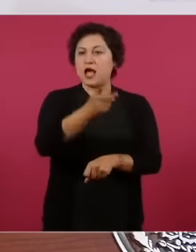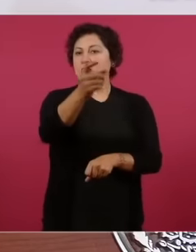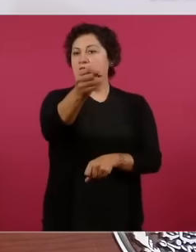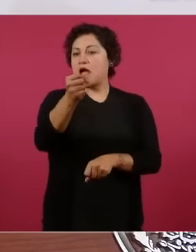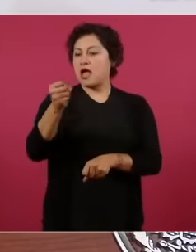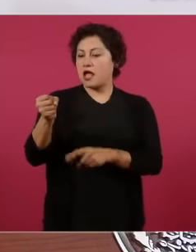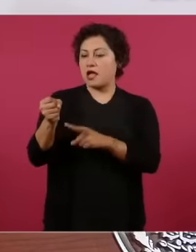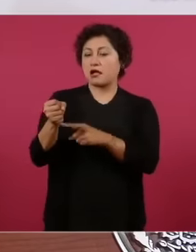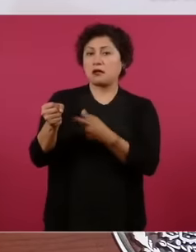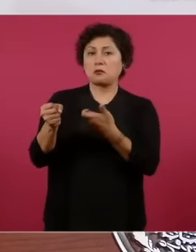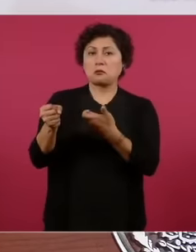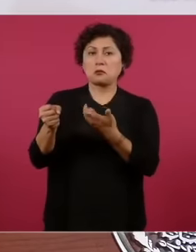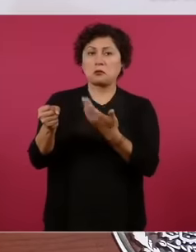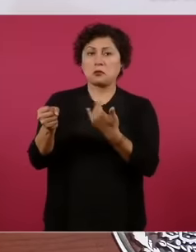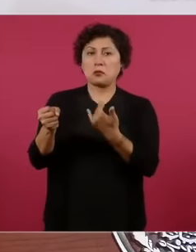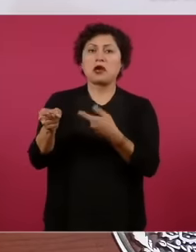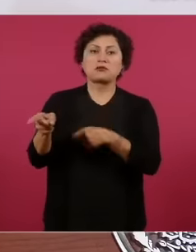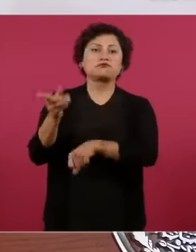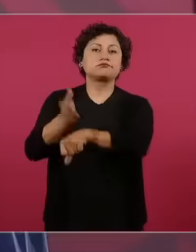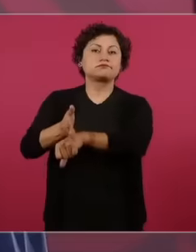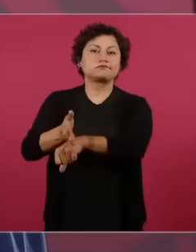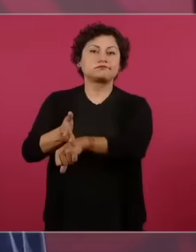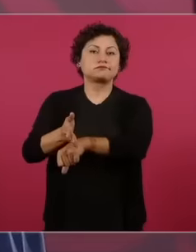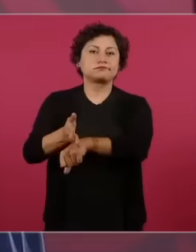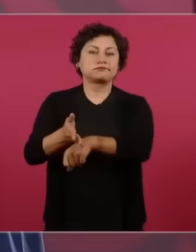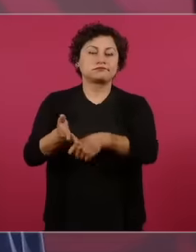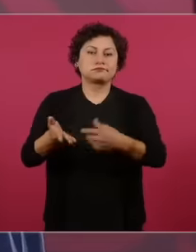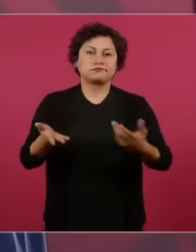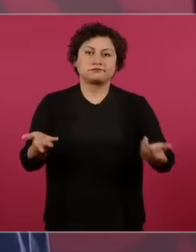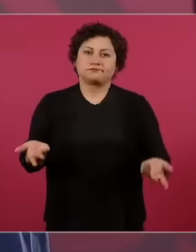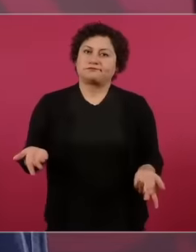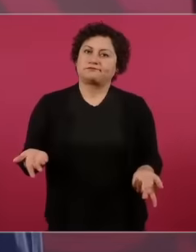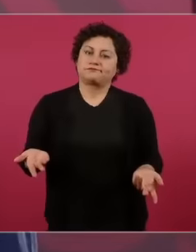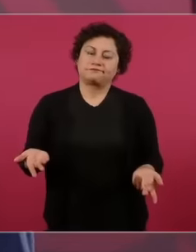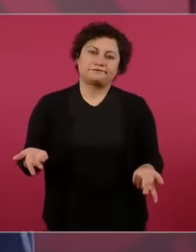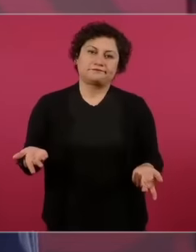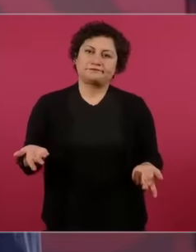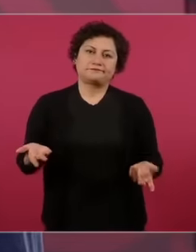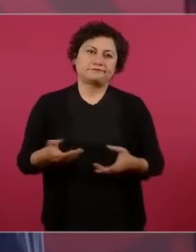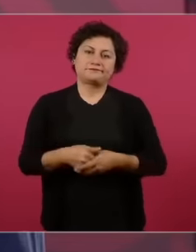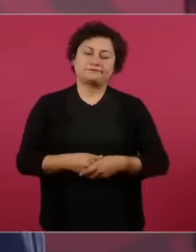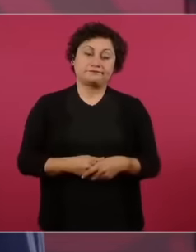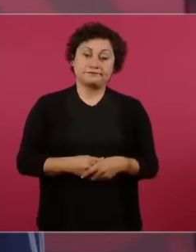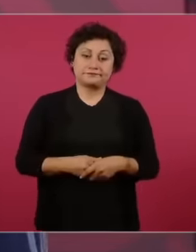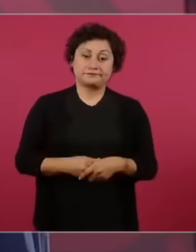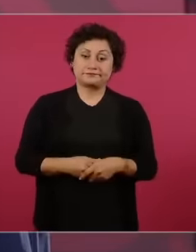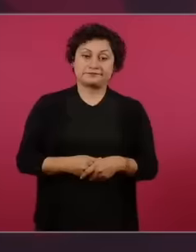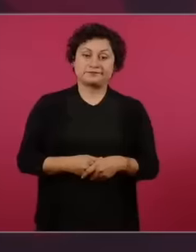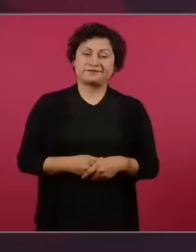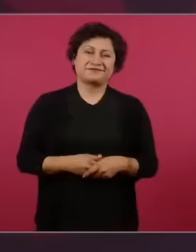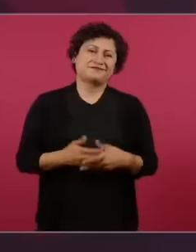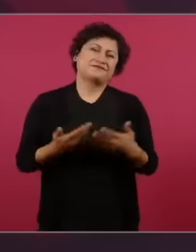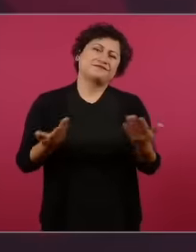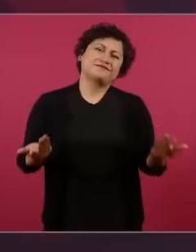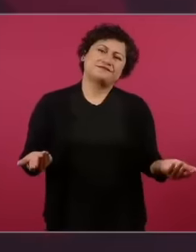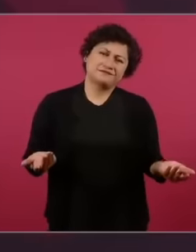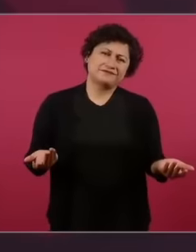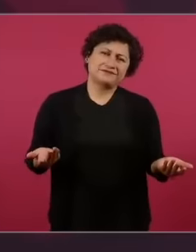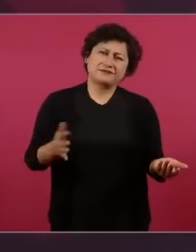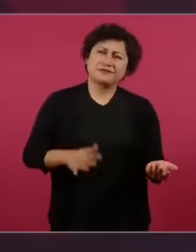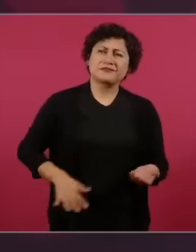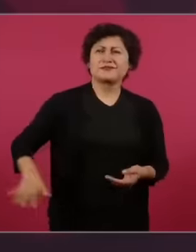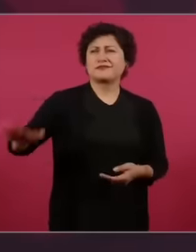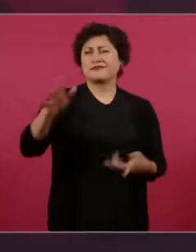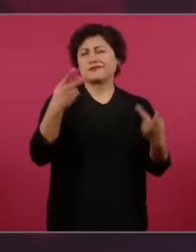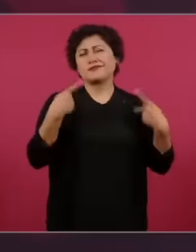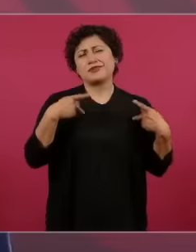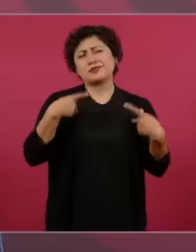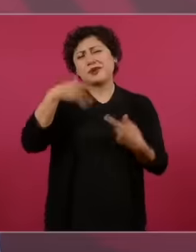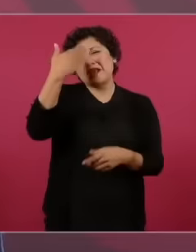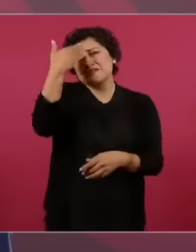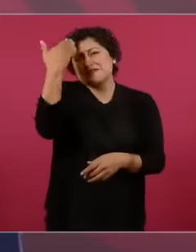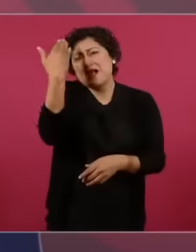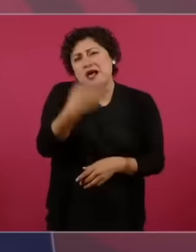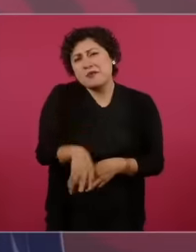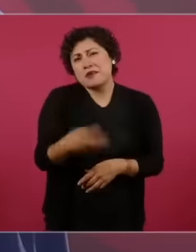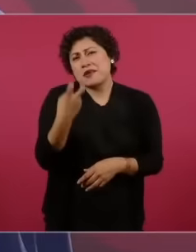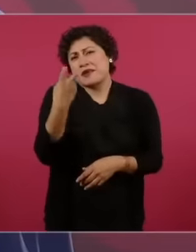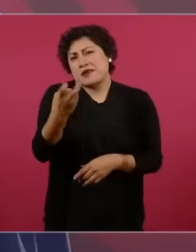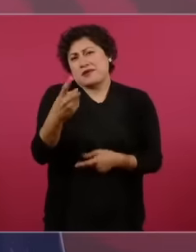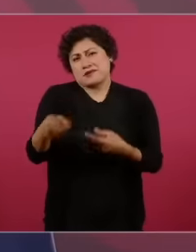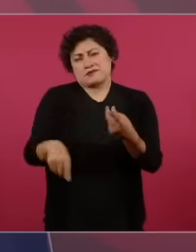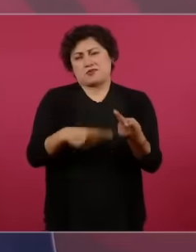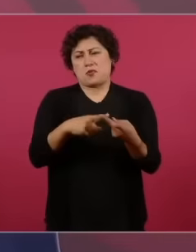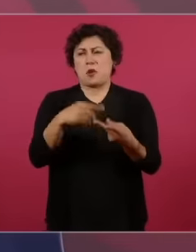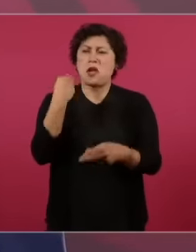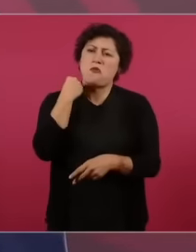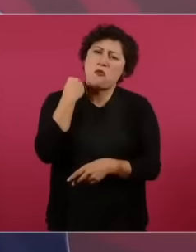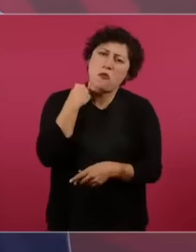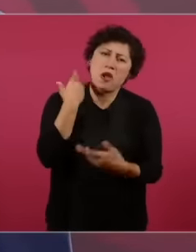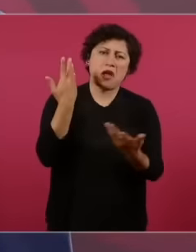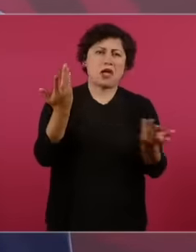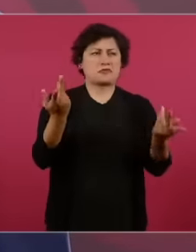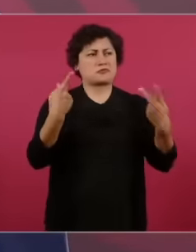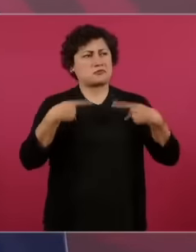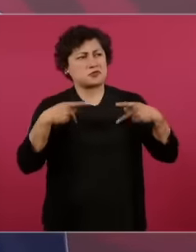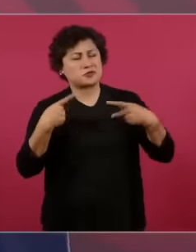innocence, but people know that, the lawyers, the law firms, you